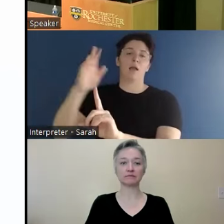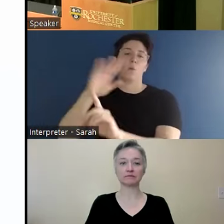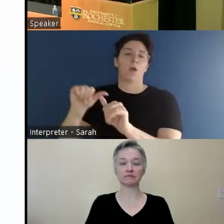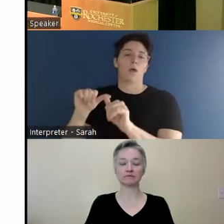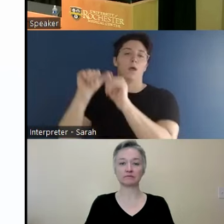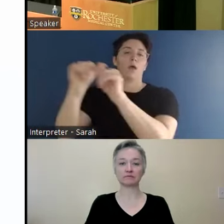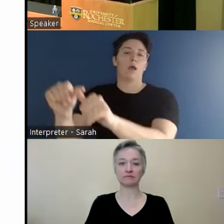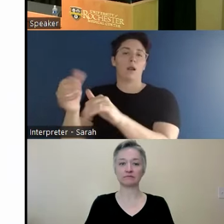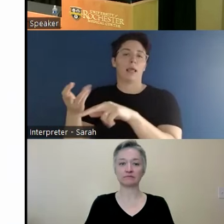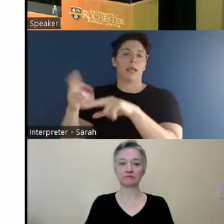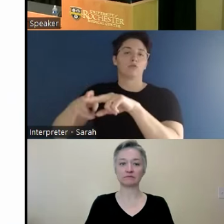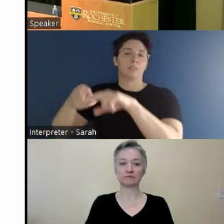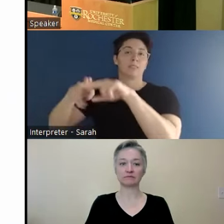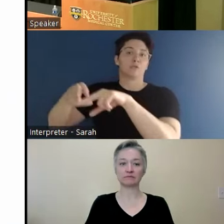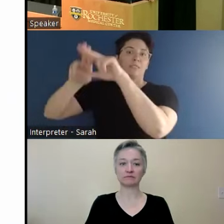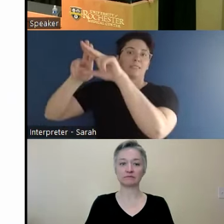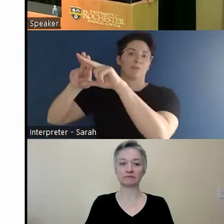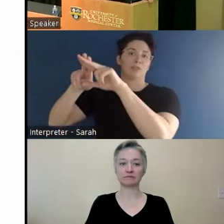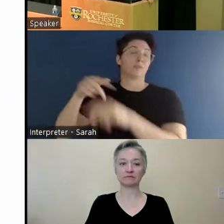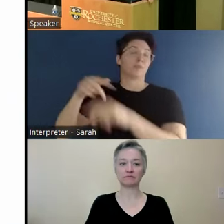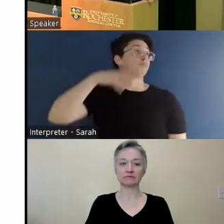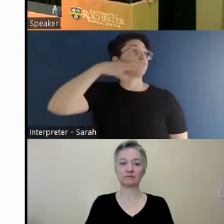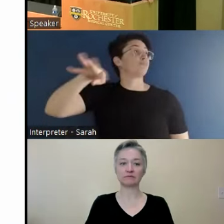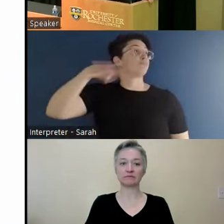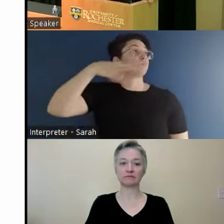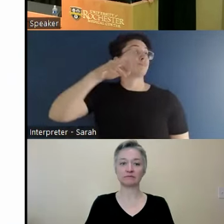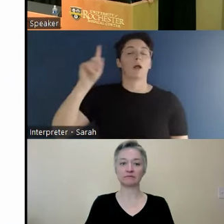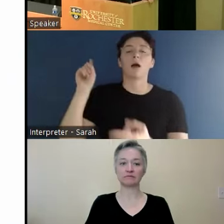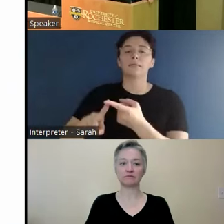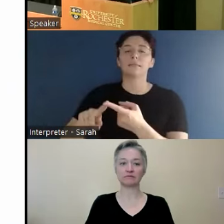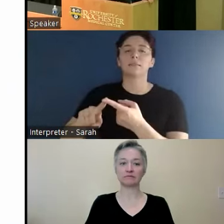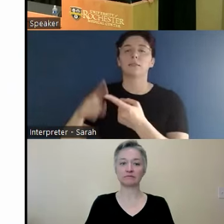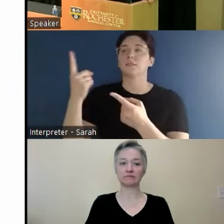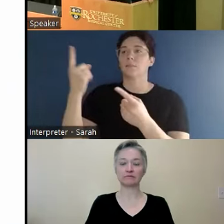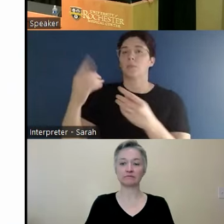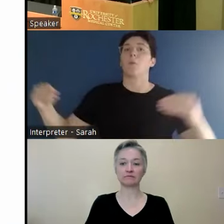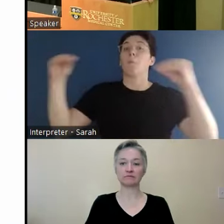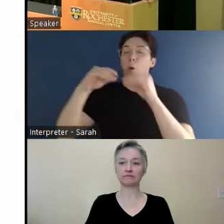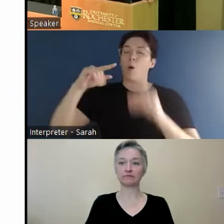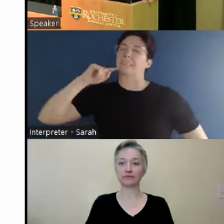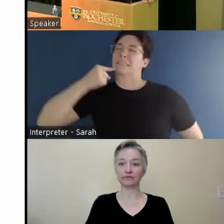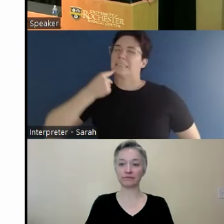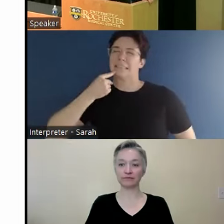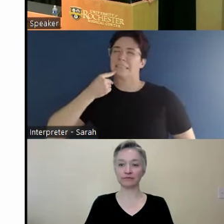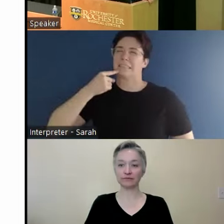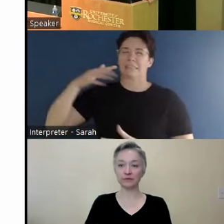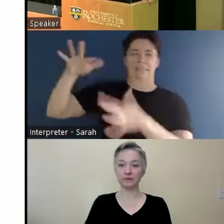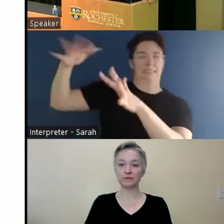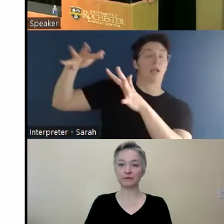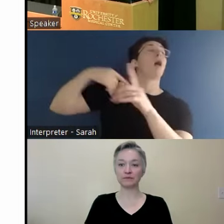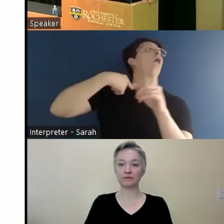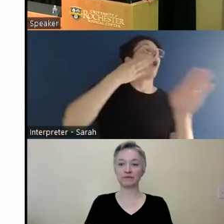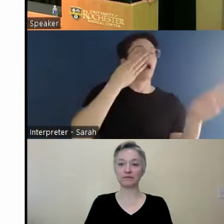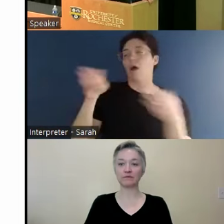increase and increase until it gets to something that's more intensive that then they notice so